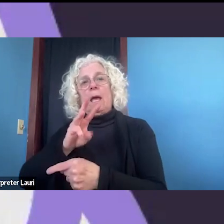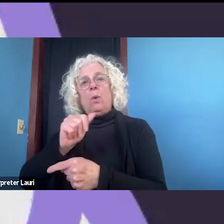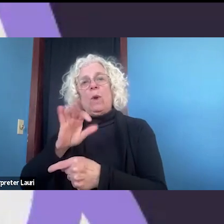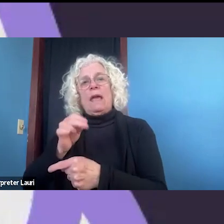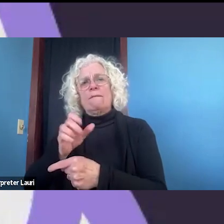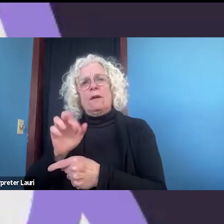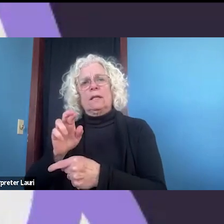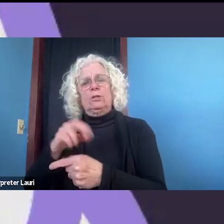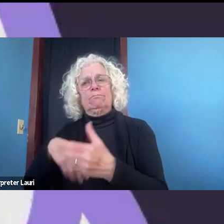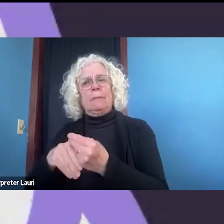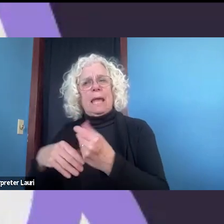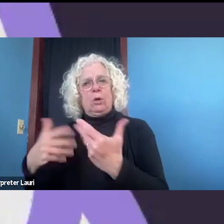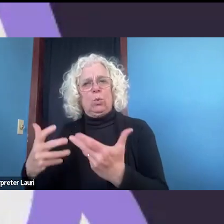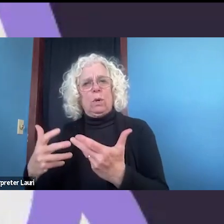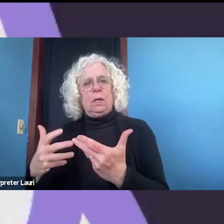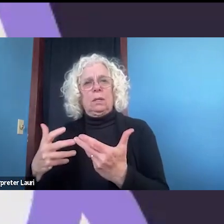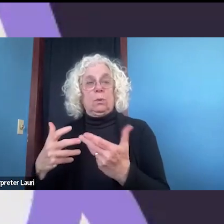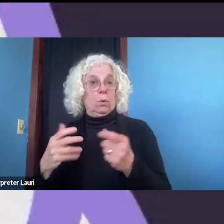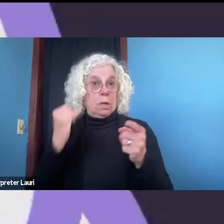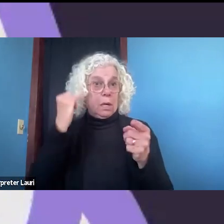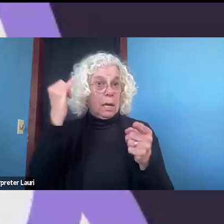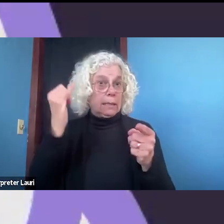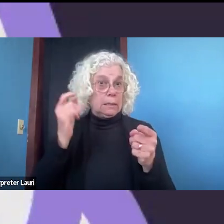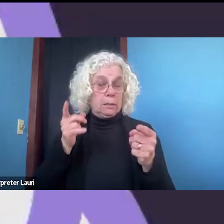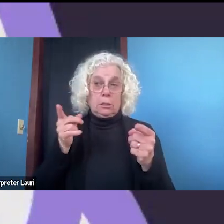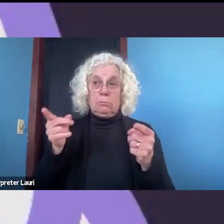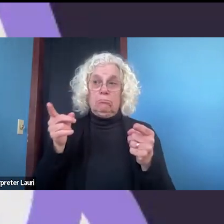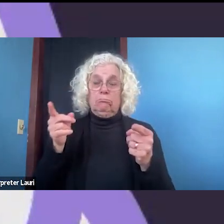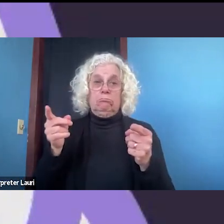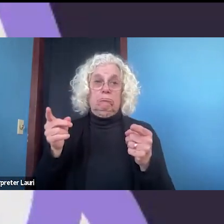as well as maybe ideas you have for how you might, use the wayfinder.